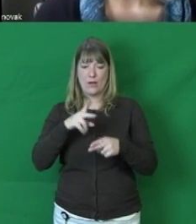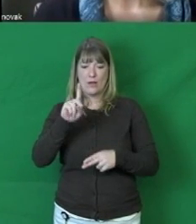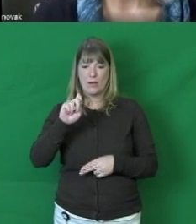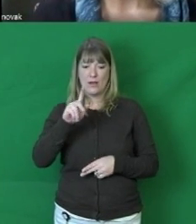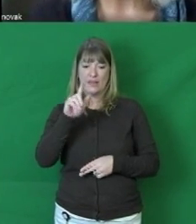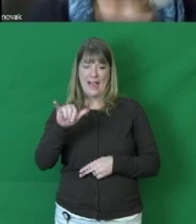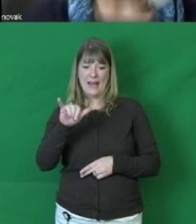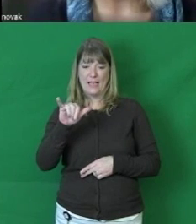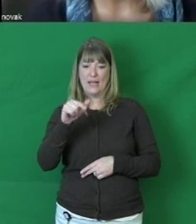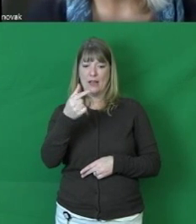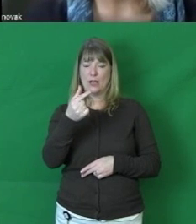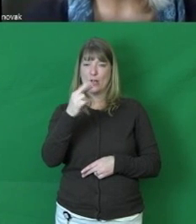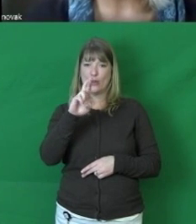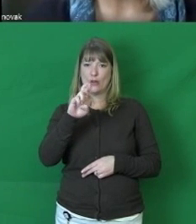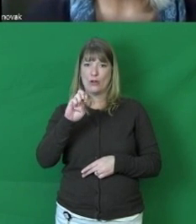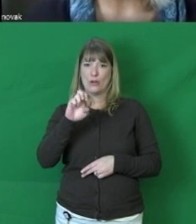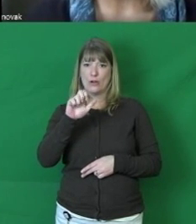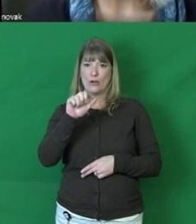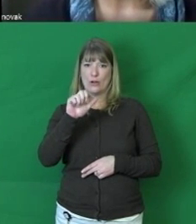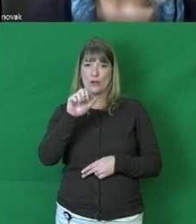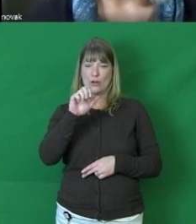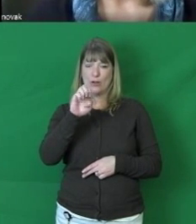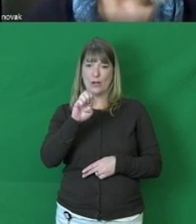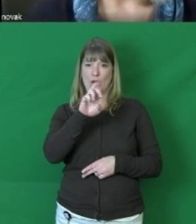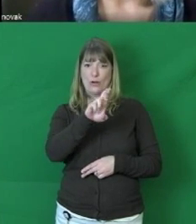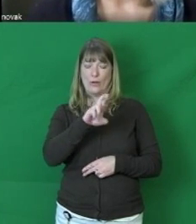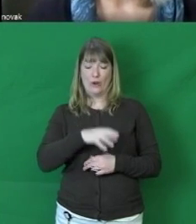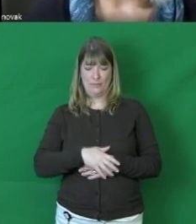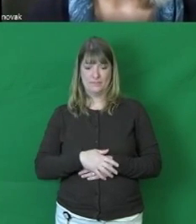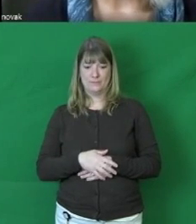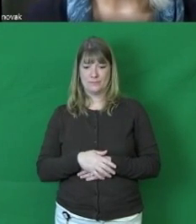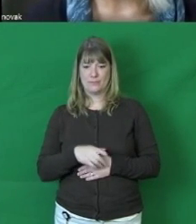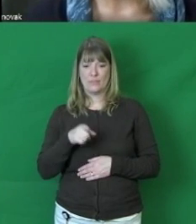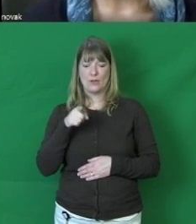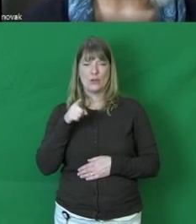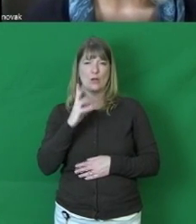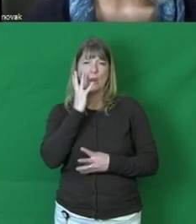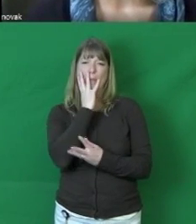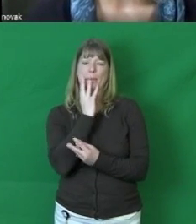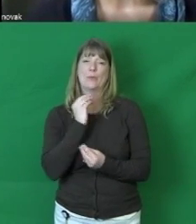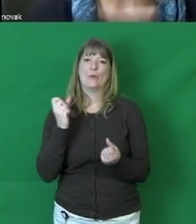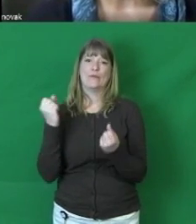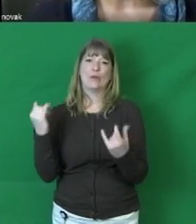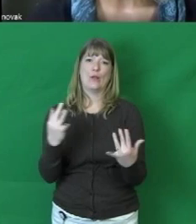K-E-L-L-Y G-R-E-E-R. She does a beautiful interpretation